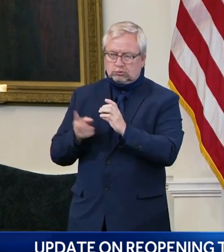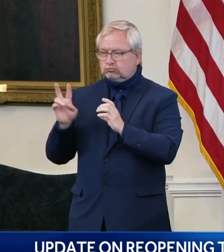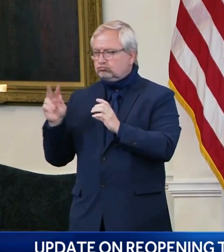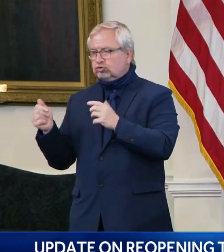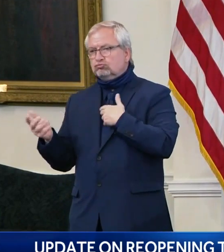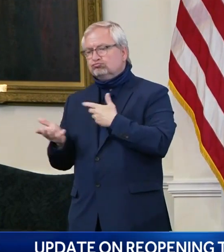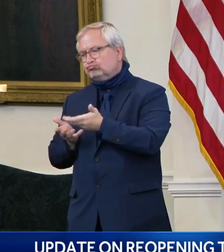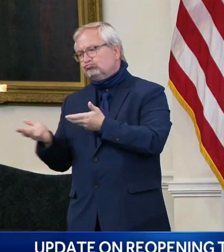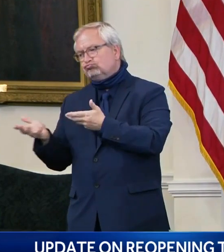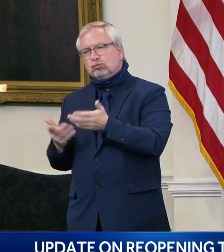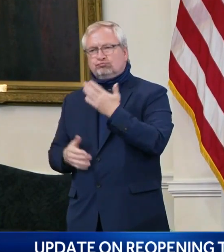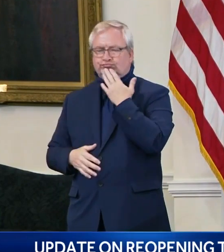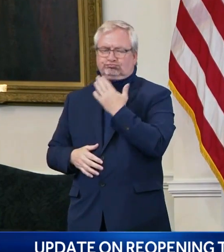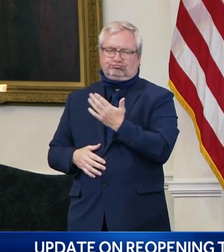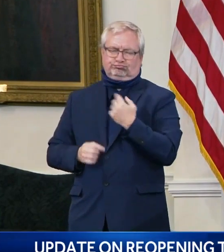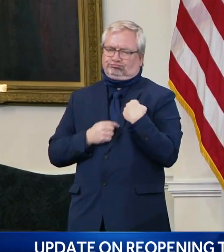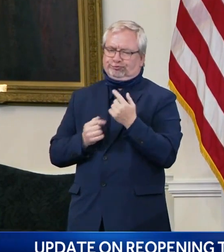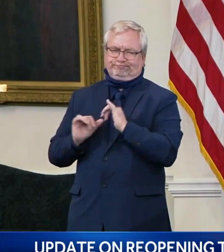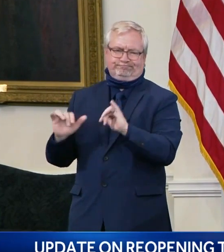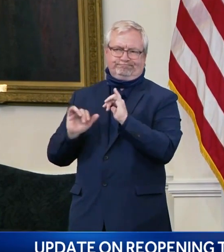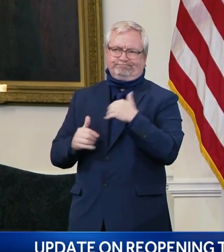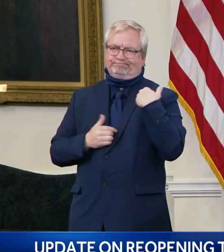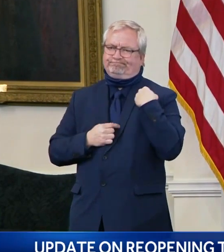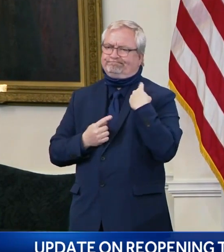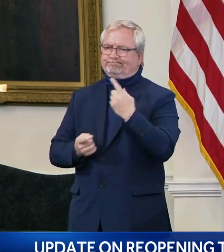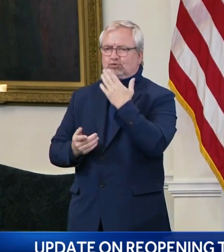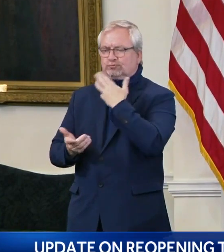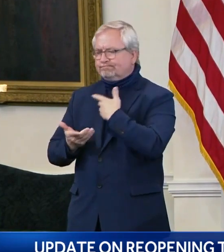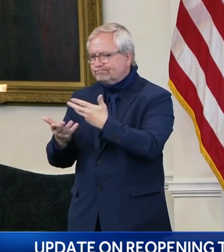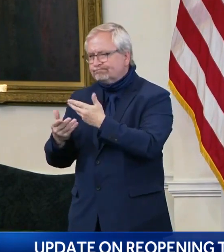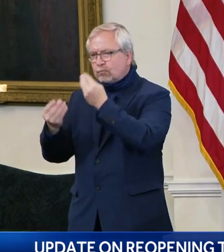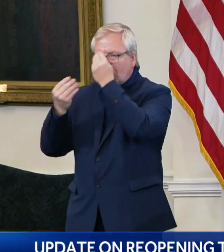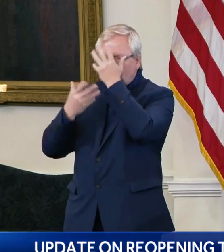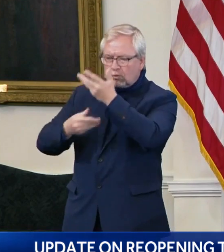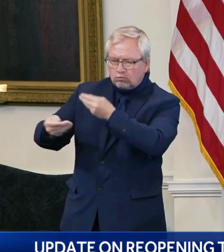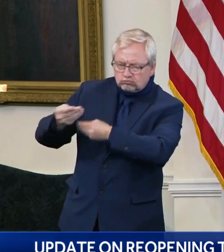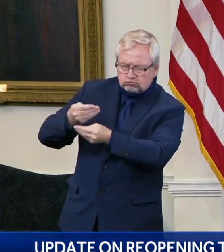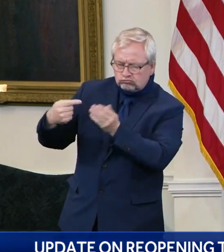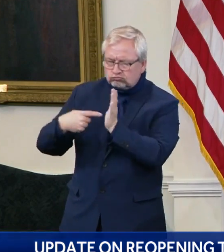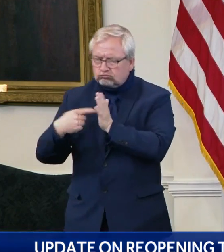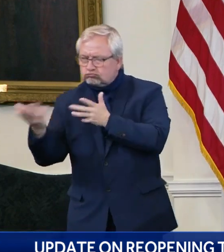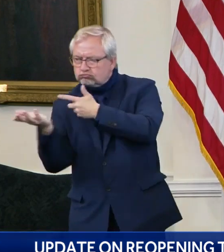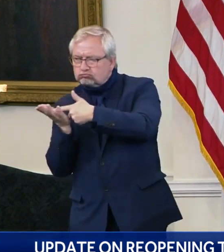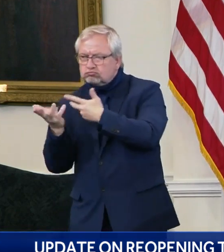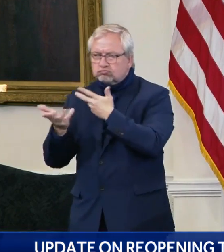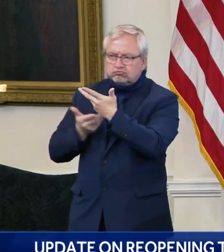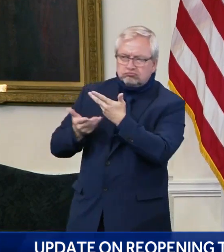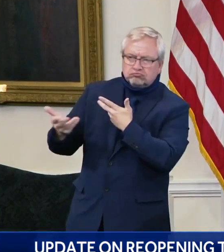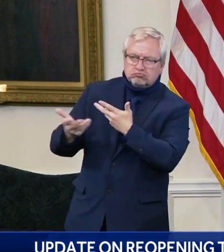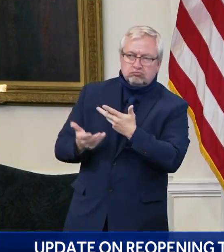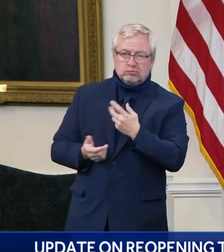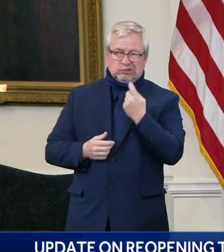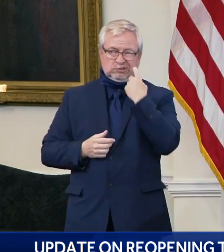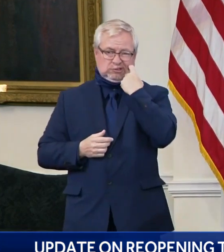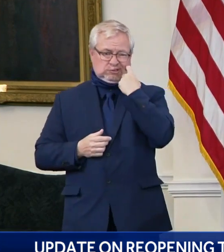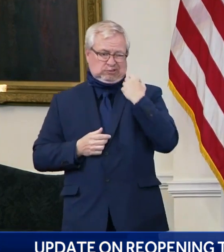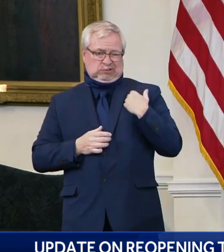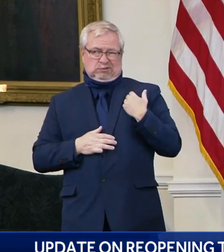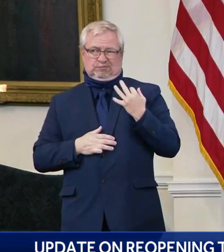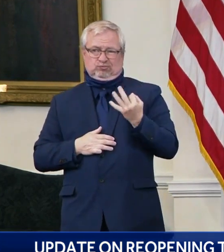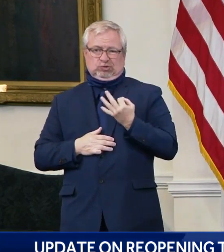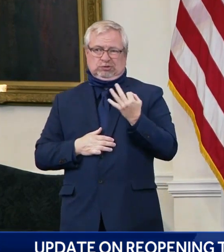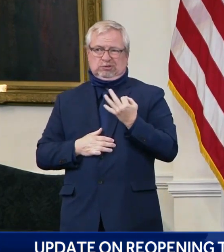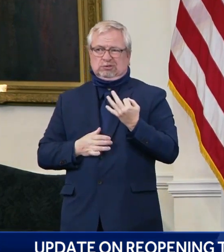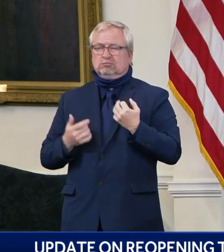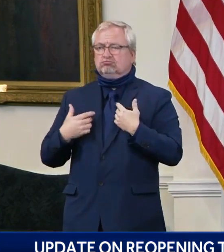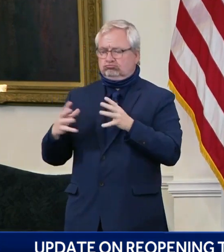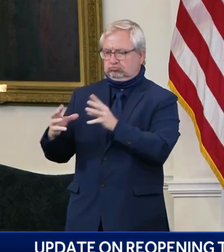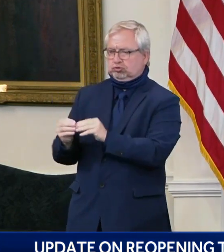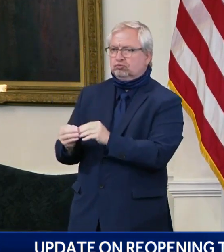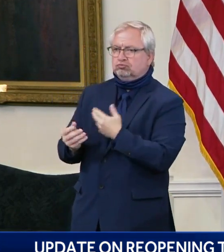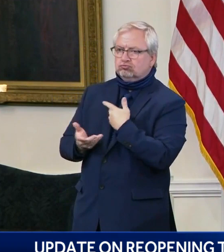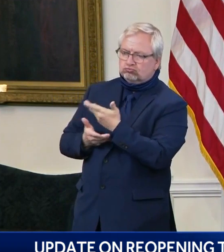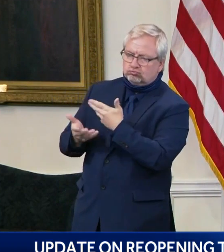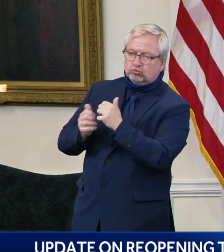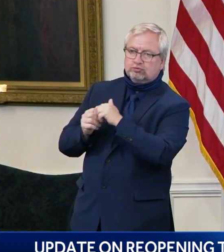WE HAVE HAD ONGOING CONTINUAL DISCUSSIONS AND GREAT COLLABORATION WITH BOTH THE DISTRICT AND VIRGINIA.